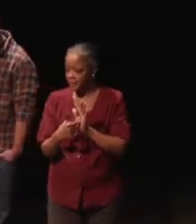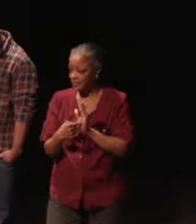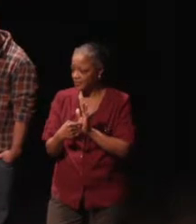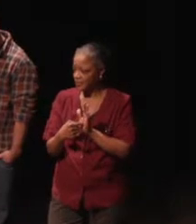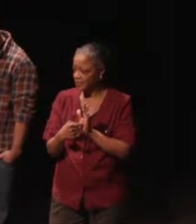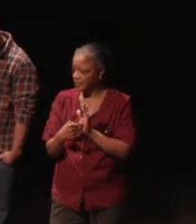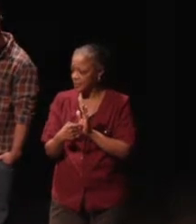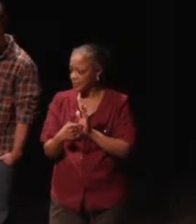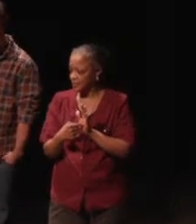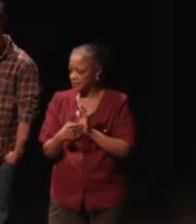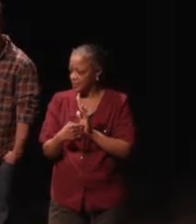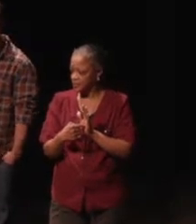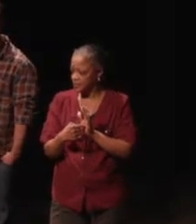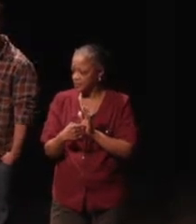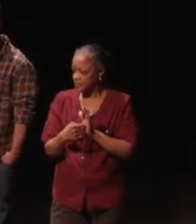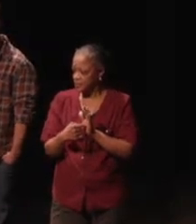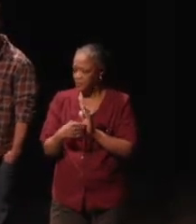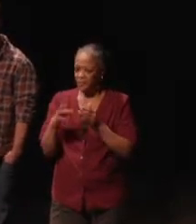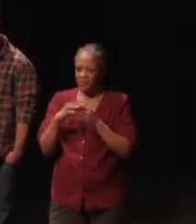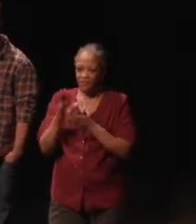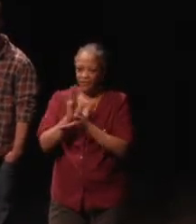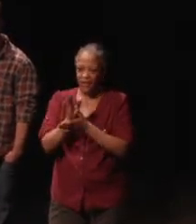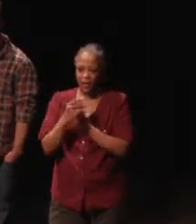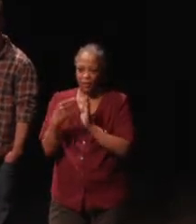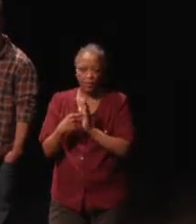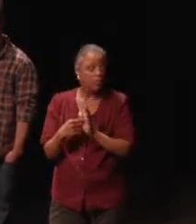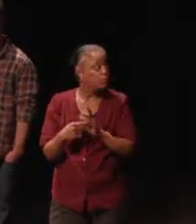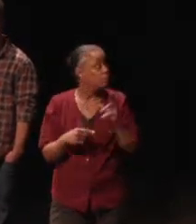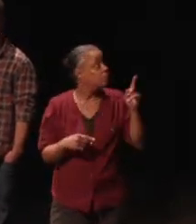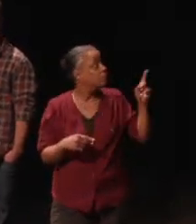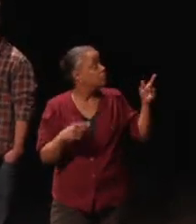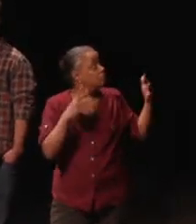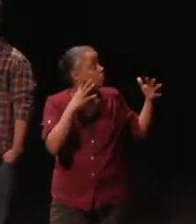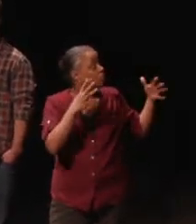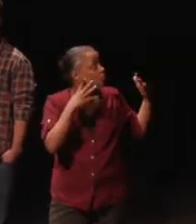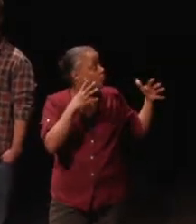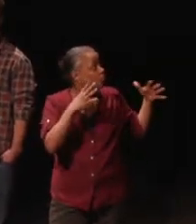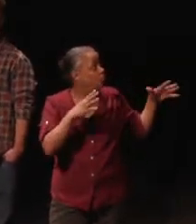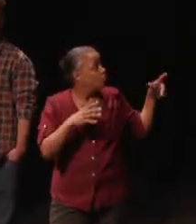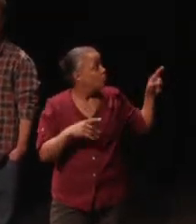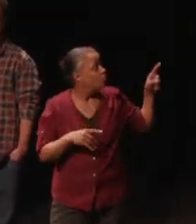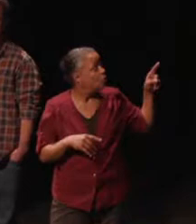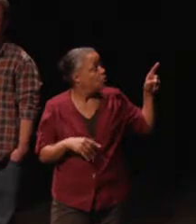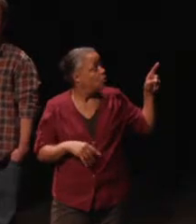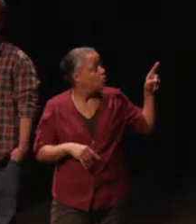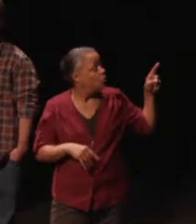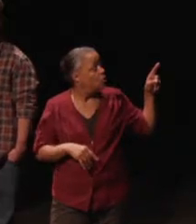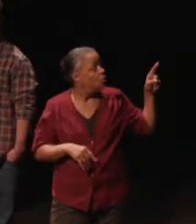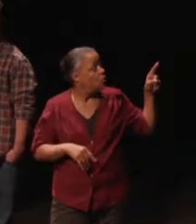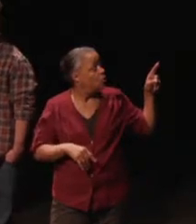not. Yeah, we do. It's going to show you where the feature ended up. With others, this is a very first.